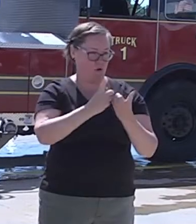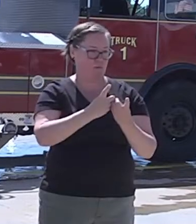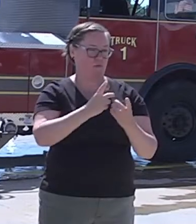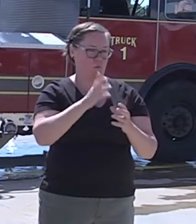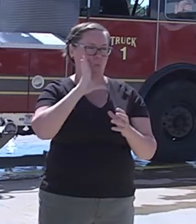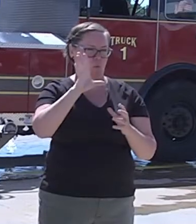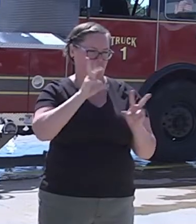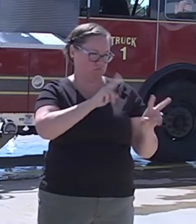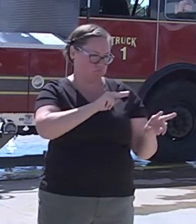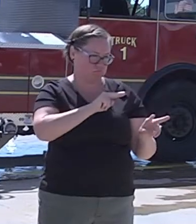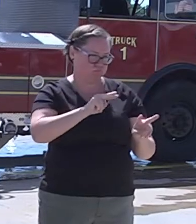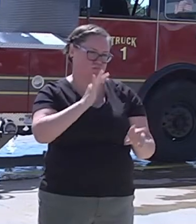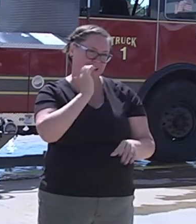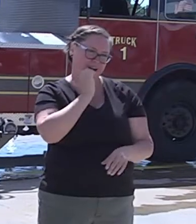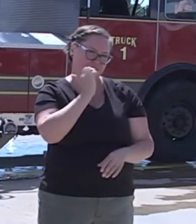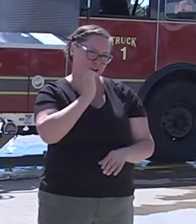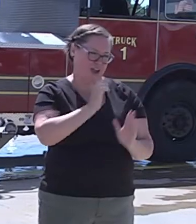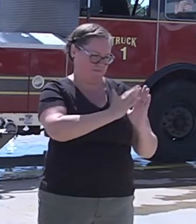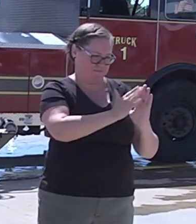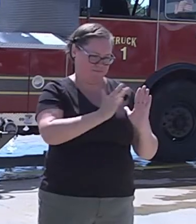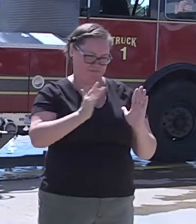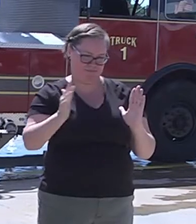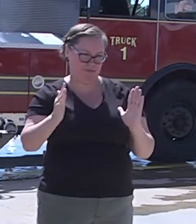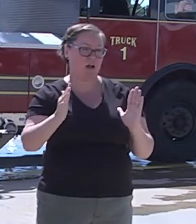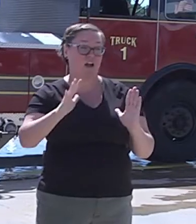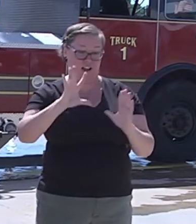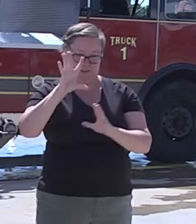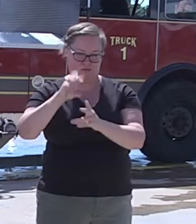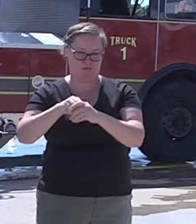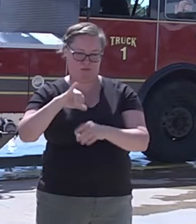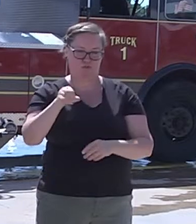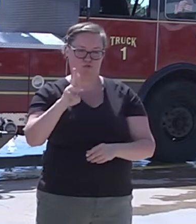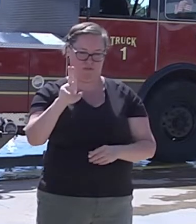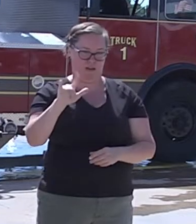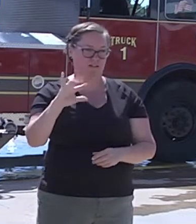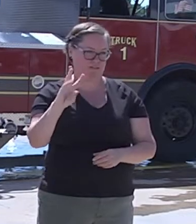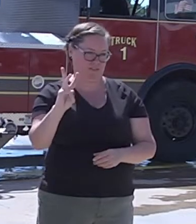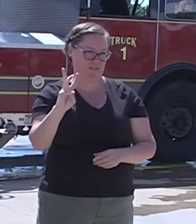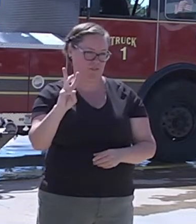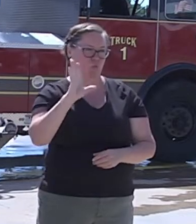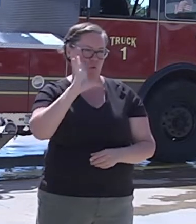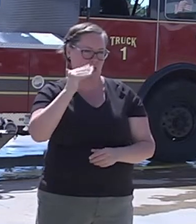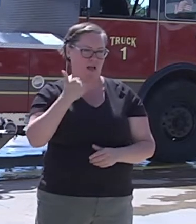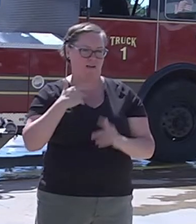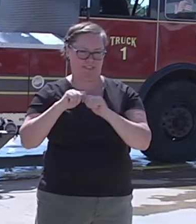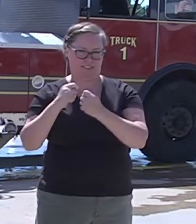of the fireworks season including July 6 we will have enforcement teams spread out throughout the